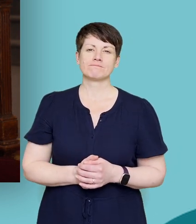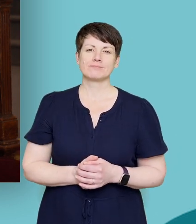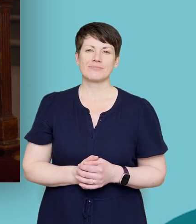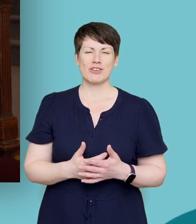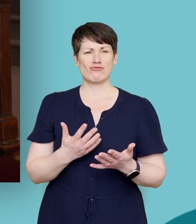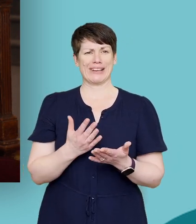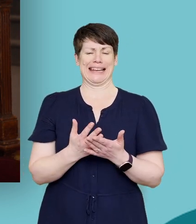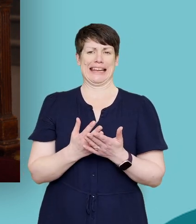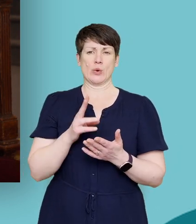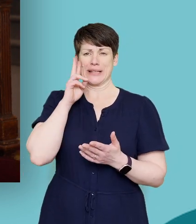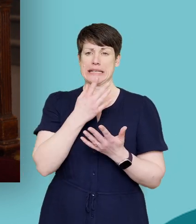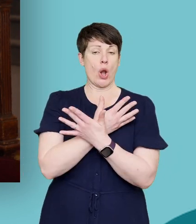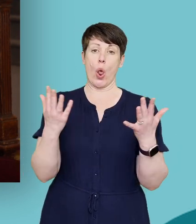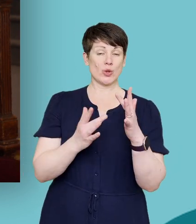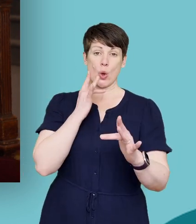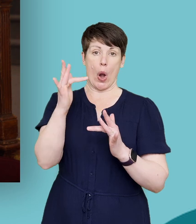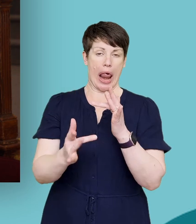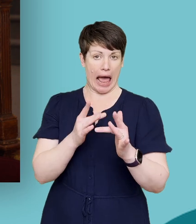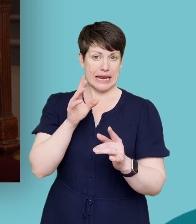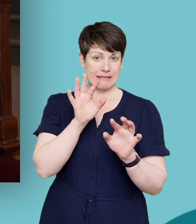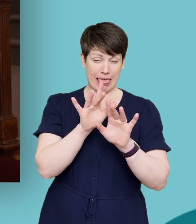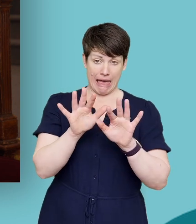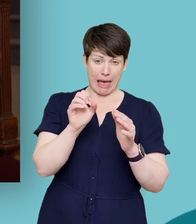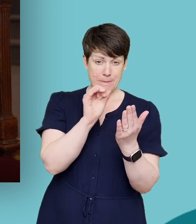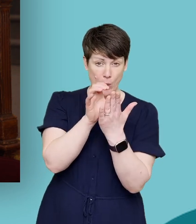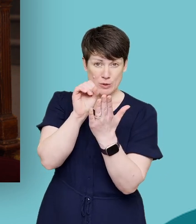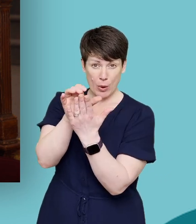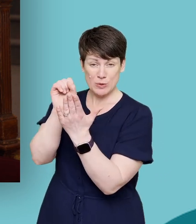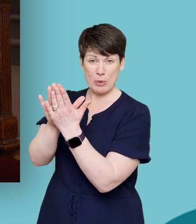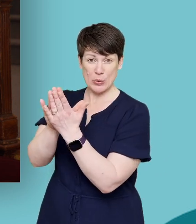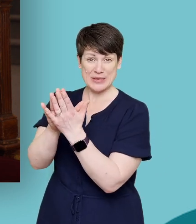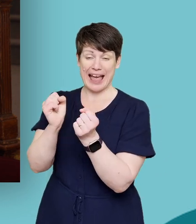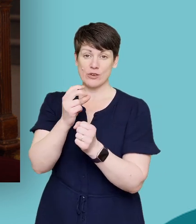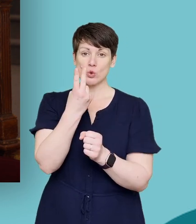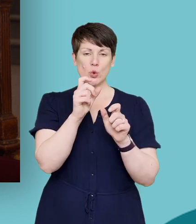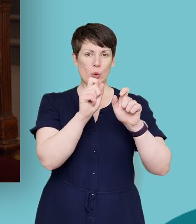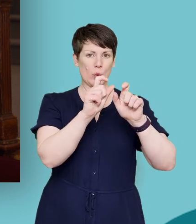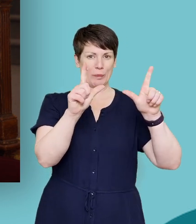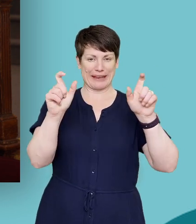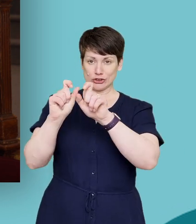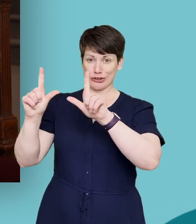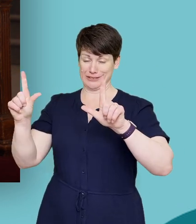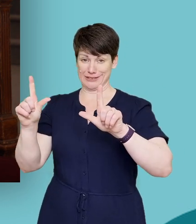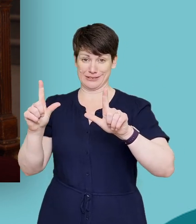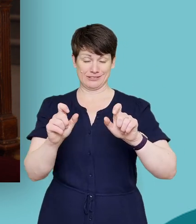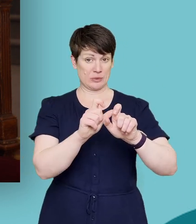on the internet, about it's a two-setter. The first set is of people sitting around the table